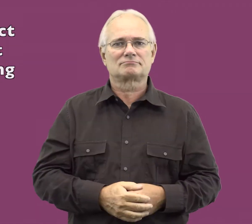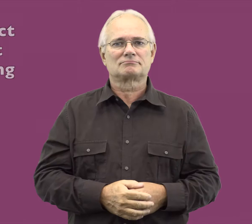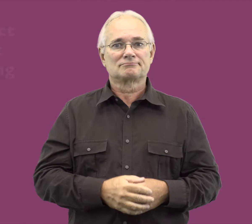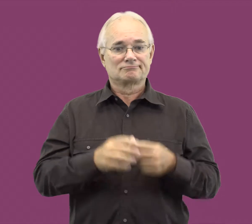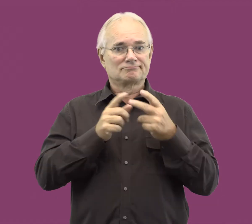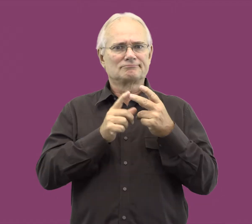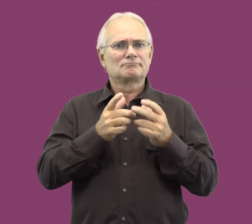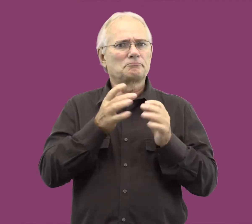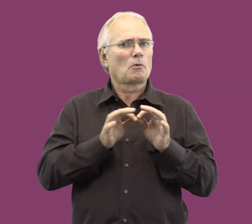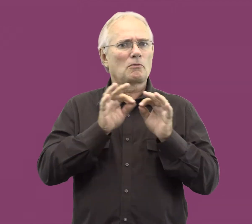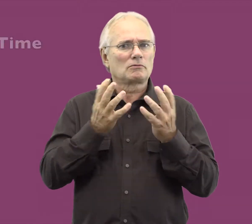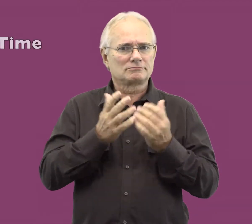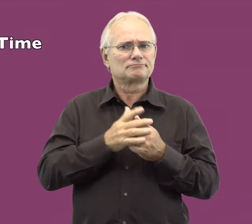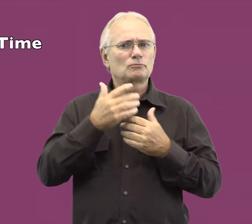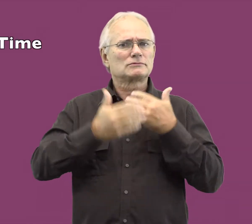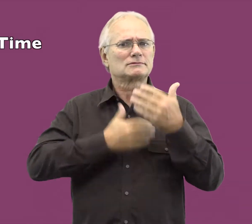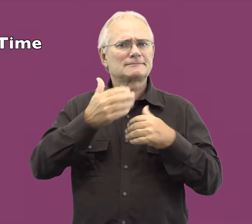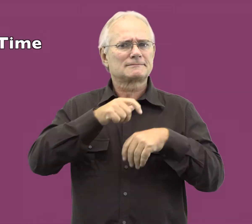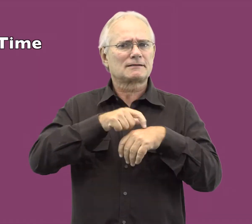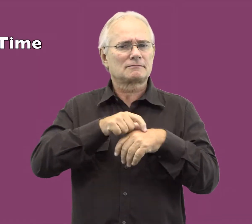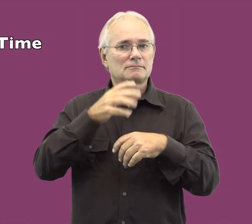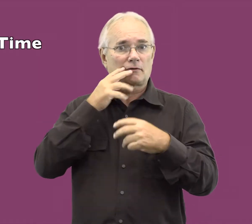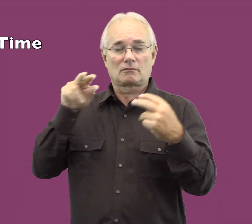Also, it is important to have processing time.